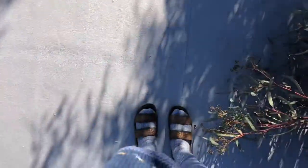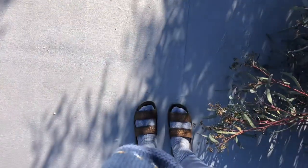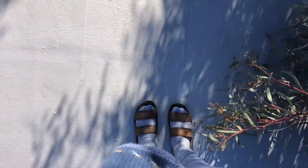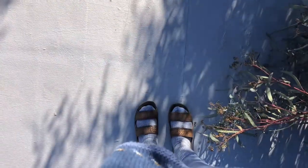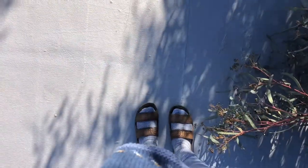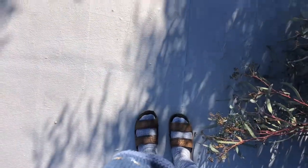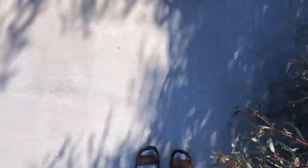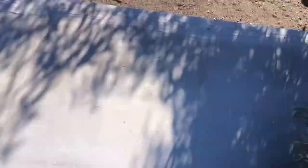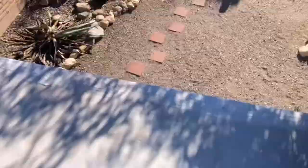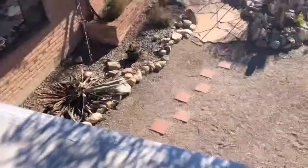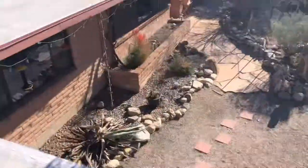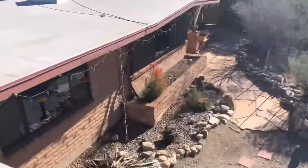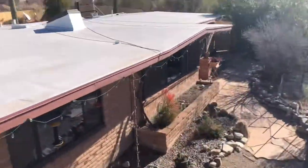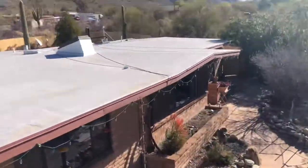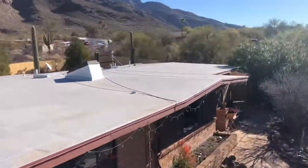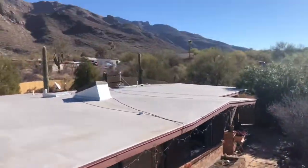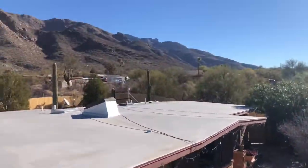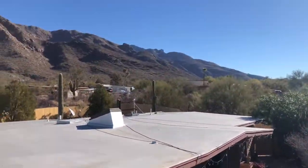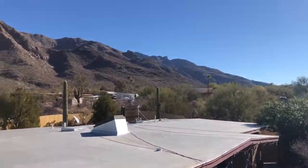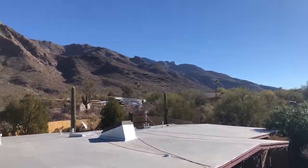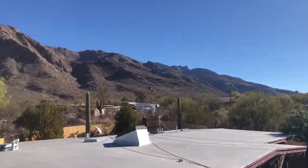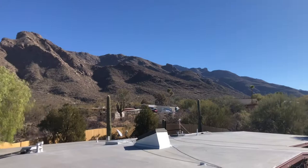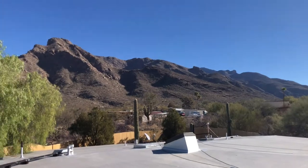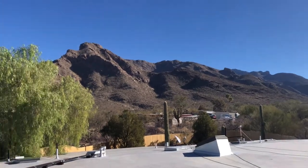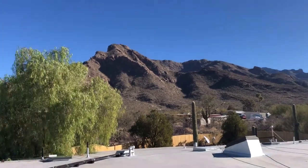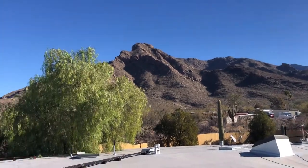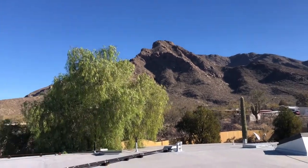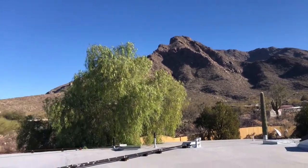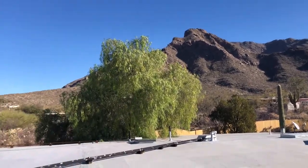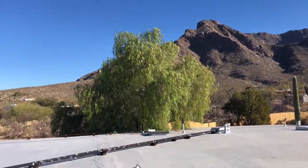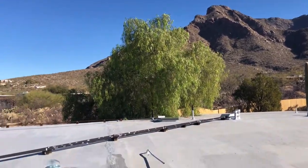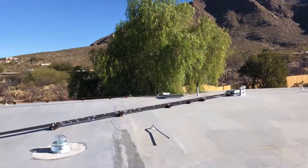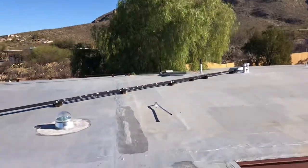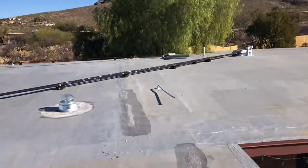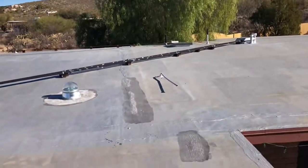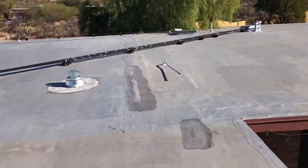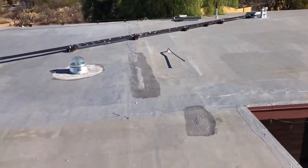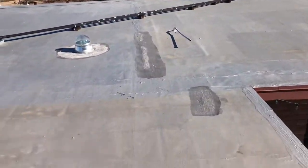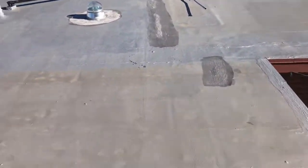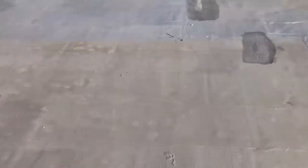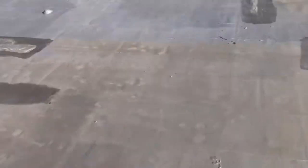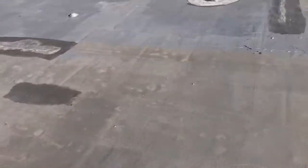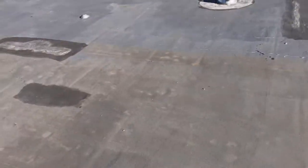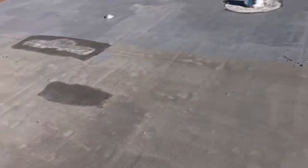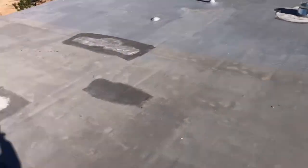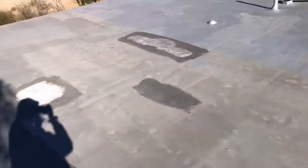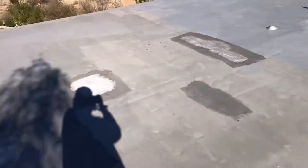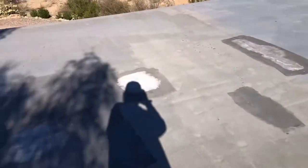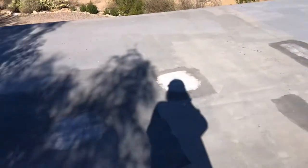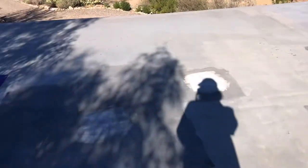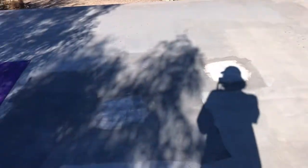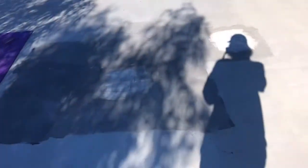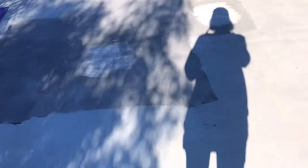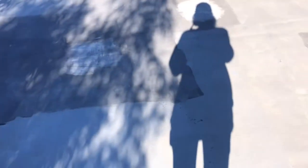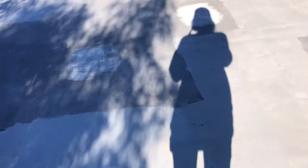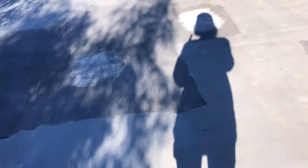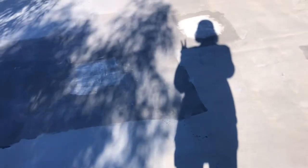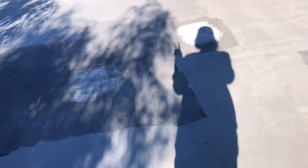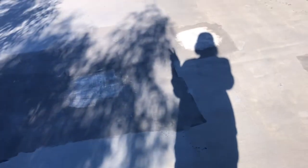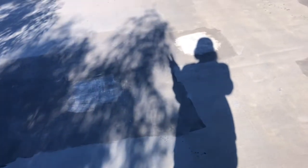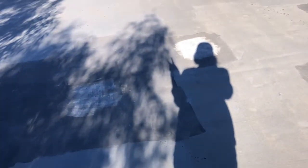so i am lucky enough to live somewhere where there are flat roofs is it the safest thing